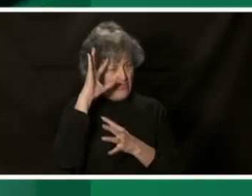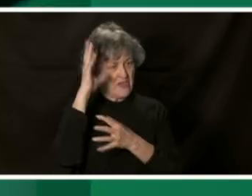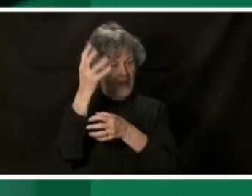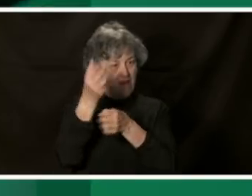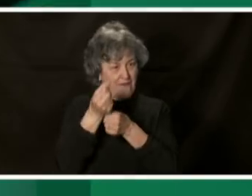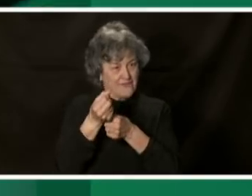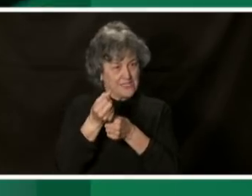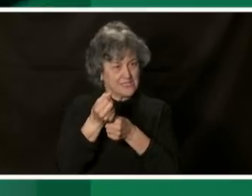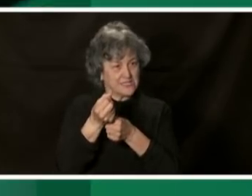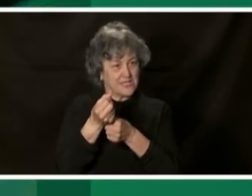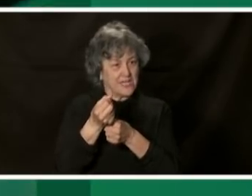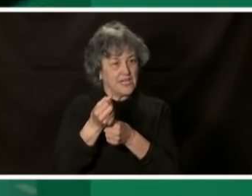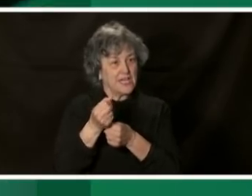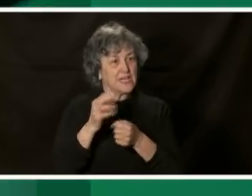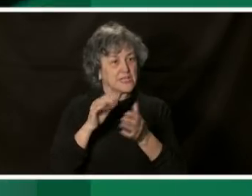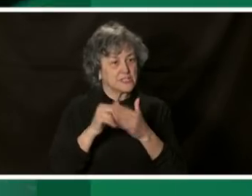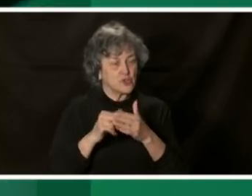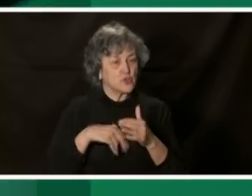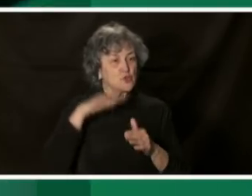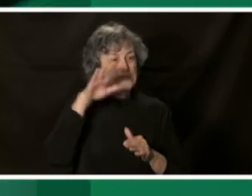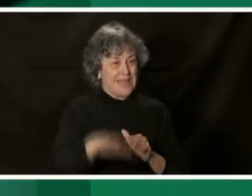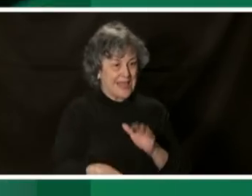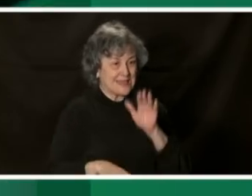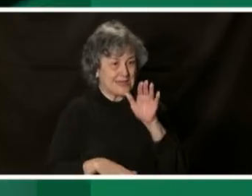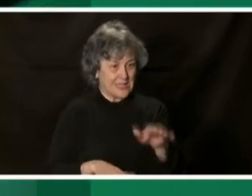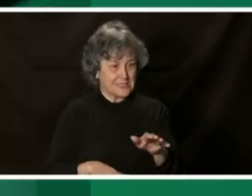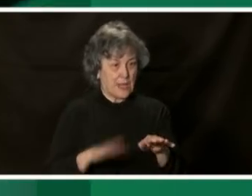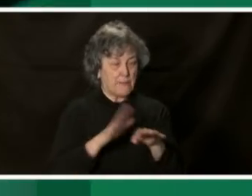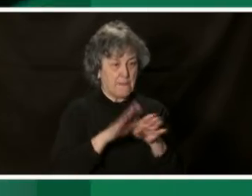TO TAKE THE NEXT STEP IN MY PROFESSIONAL CAREER.